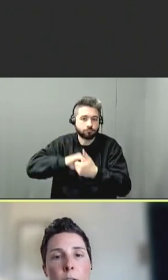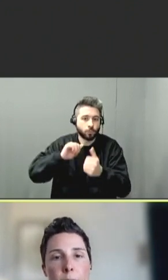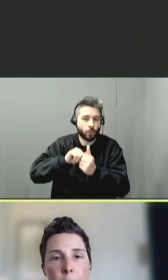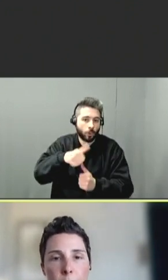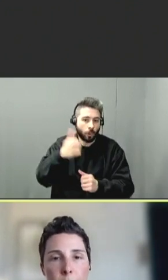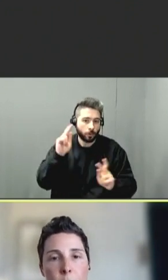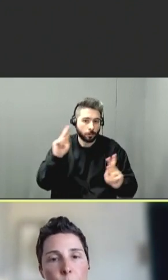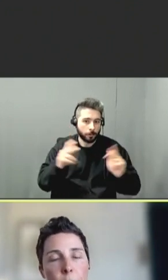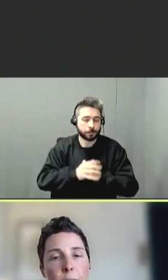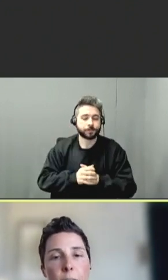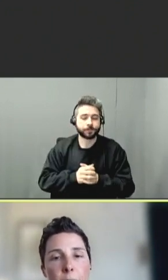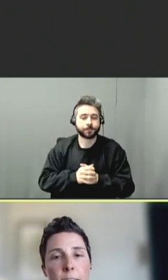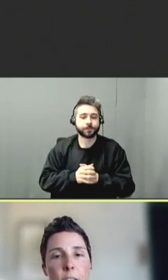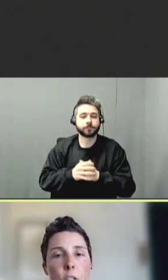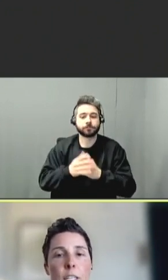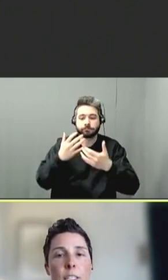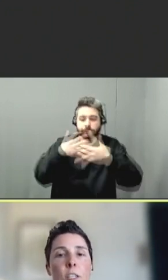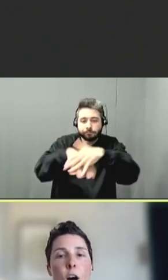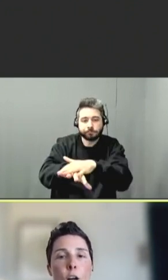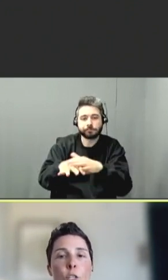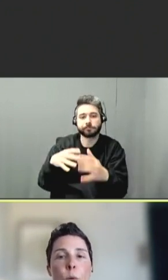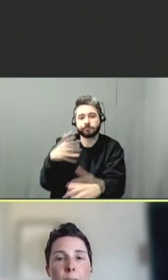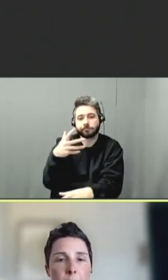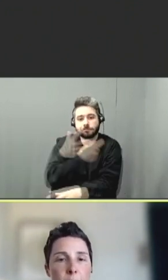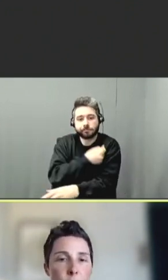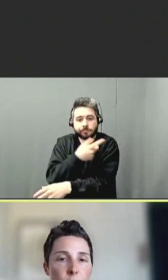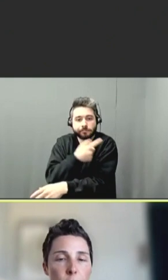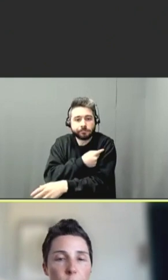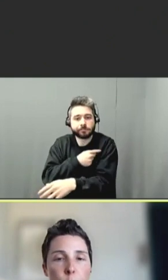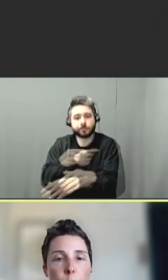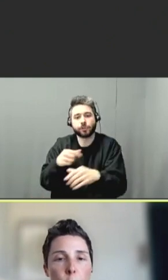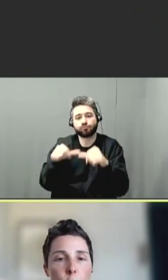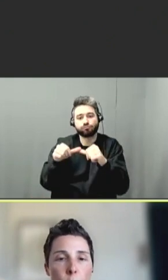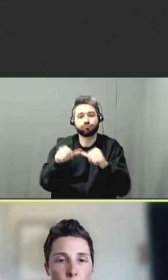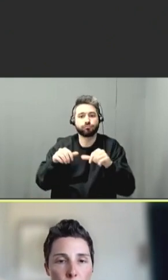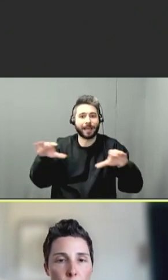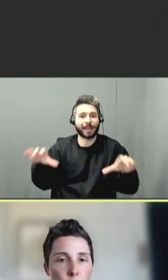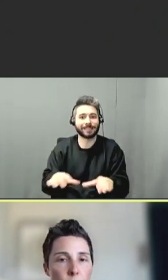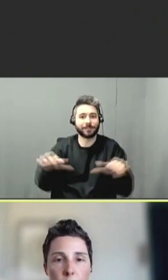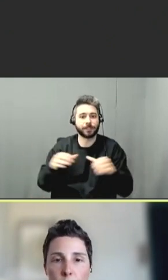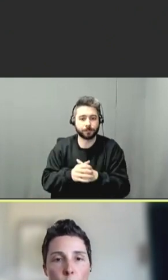and then integrating vaccination into ongoing activities. So, a lot of us are doing, you know,